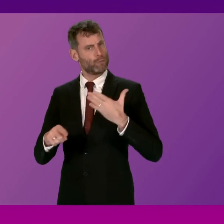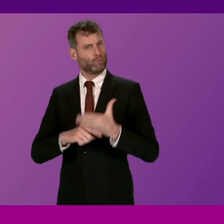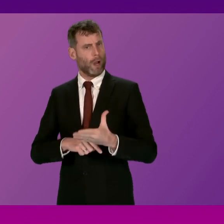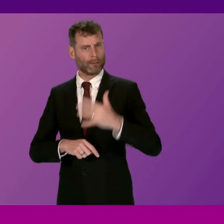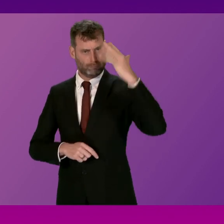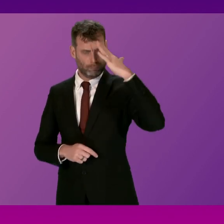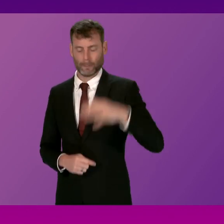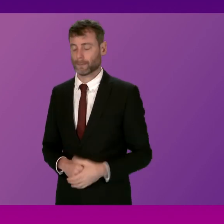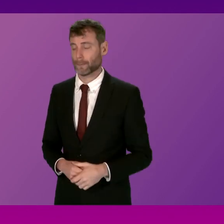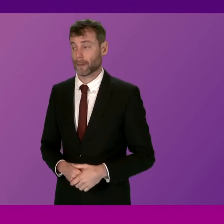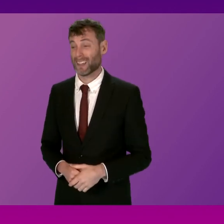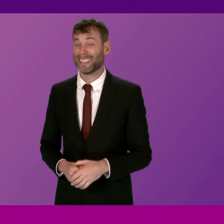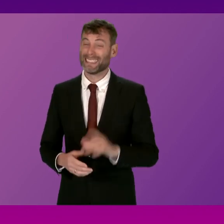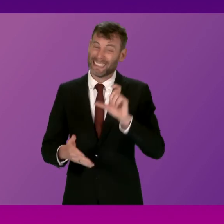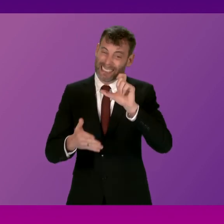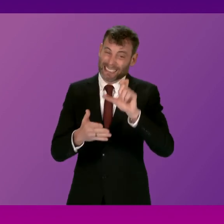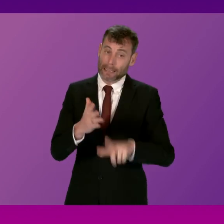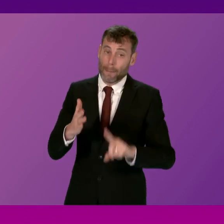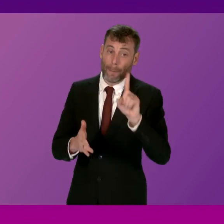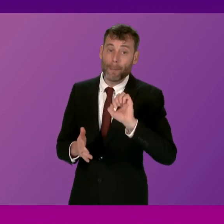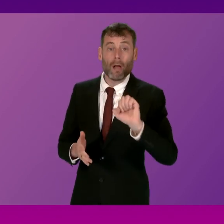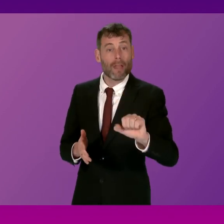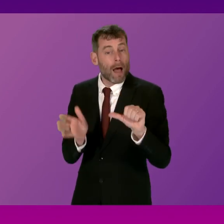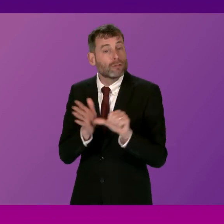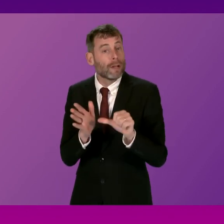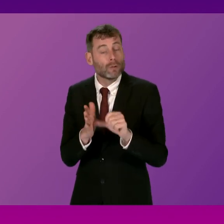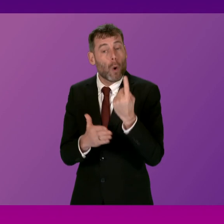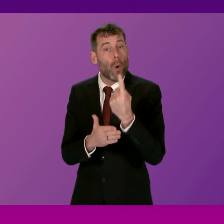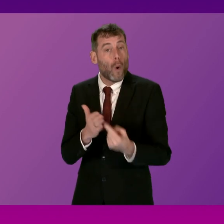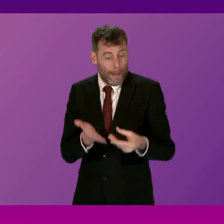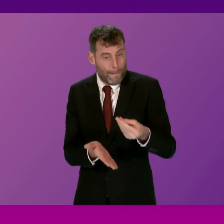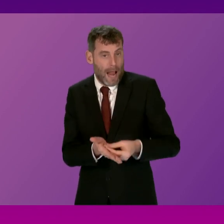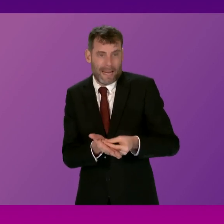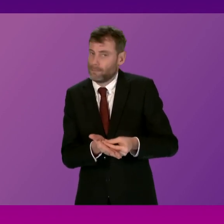People with disabilities face not just financial but societal challenges, which affect access